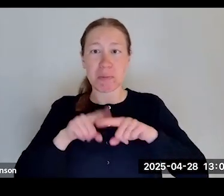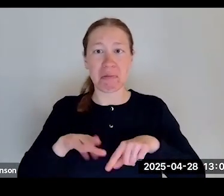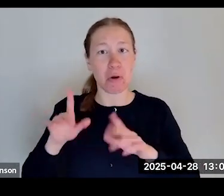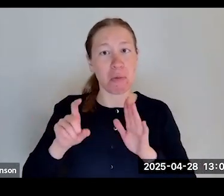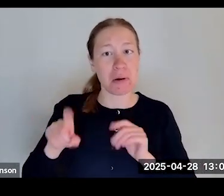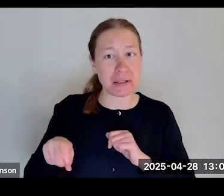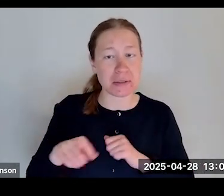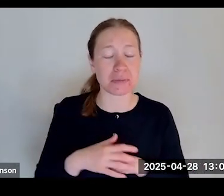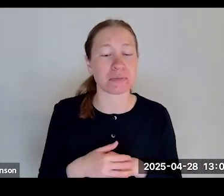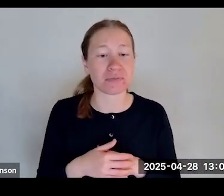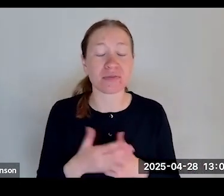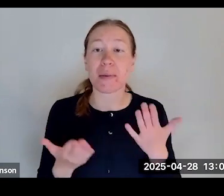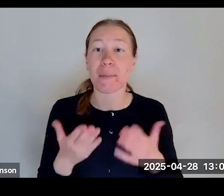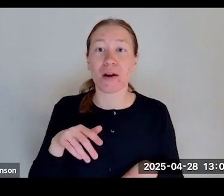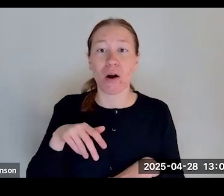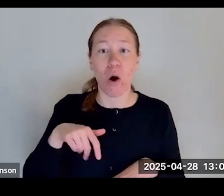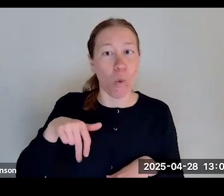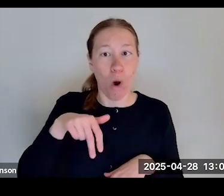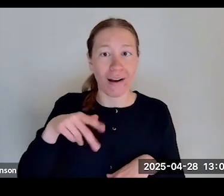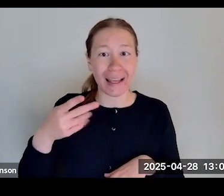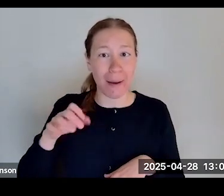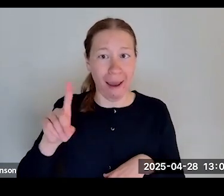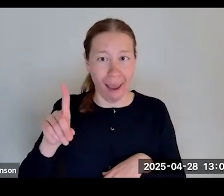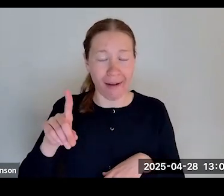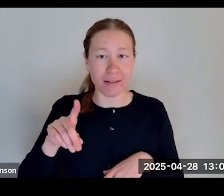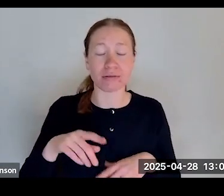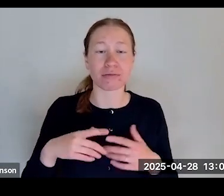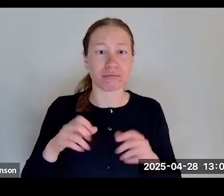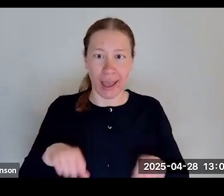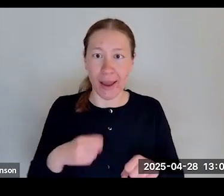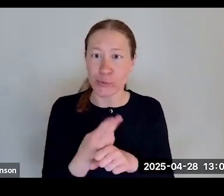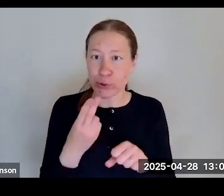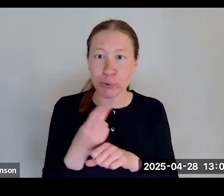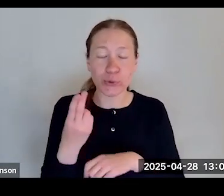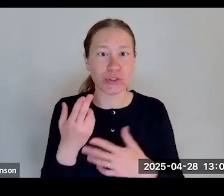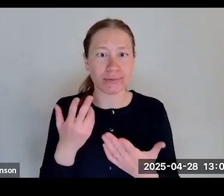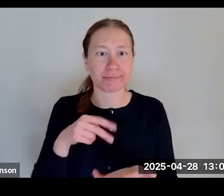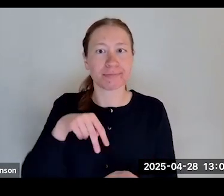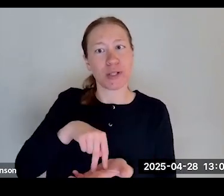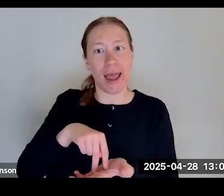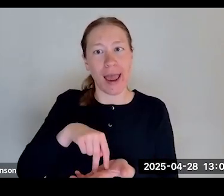Having a walking pad underneath their desk, or even just the location of the supplies on their desk